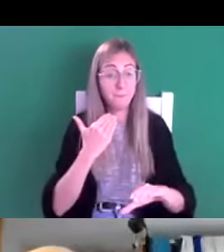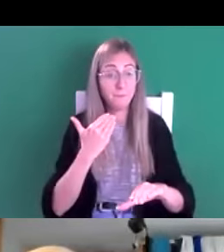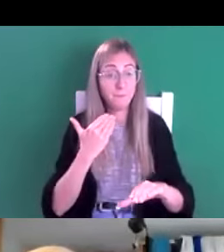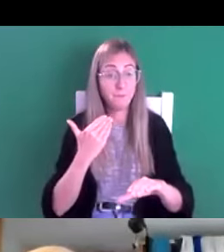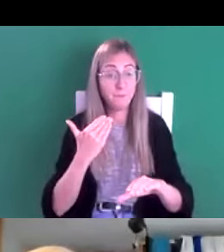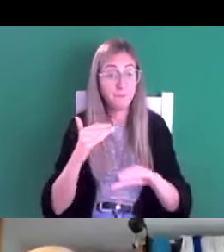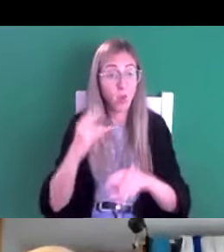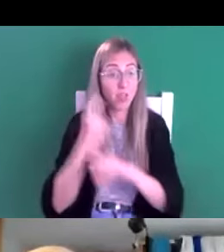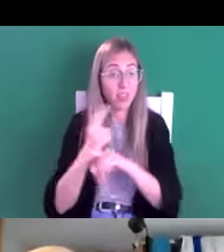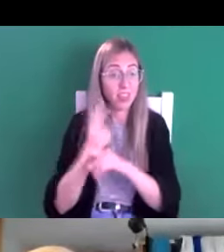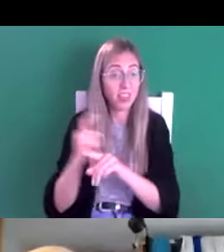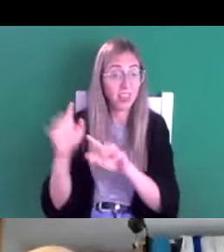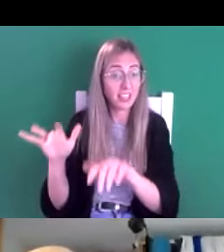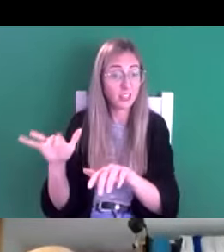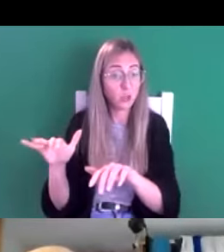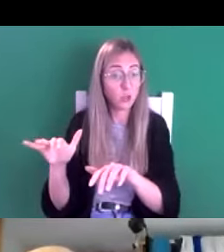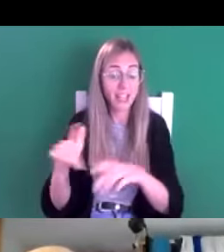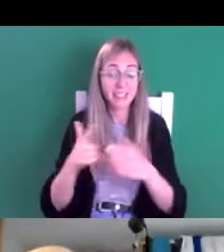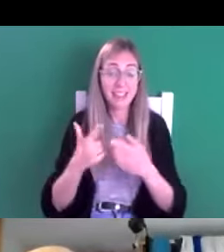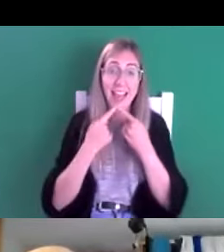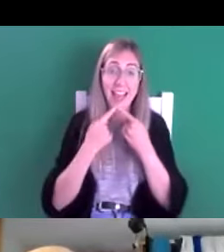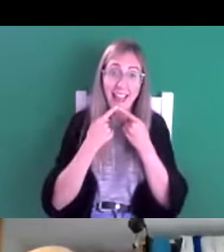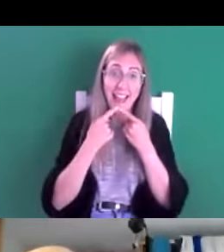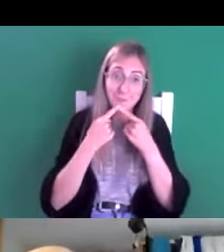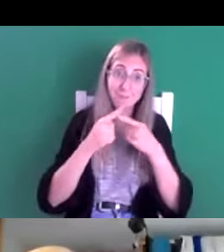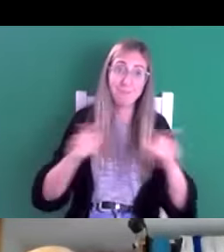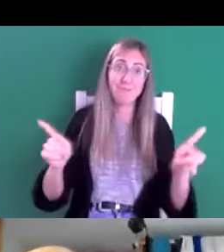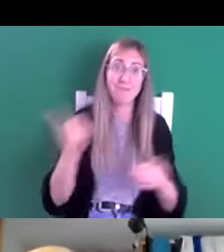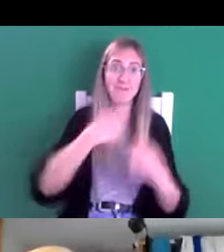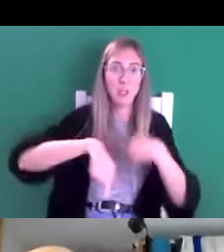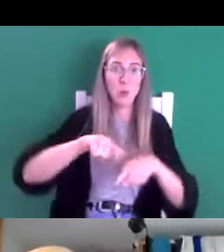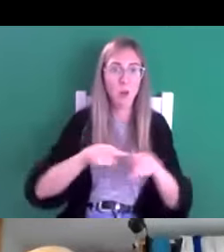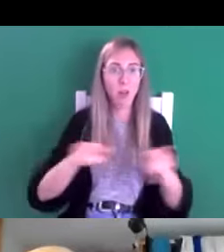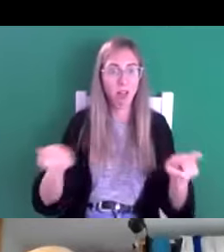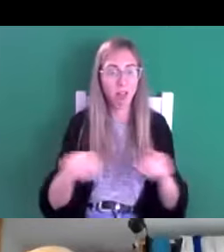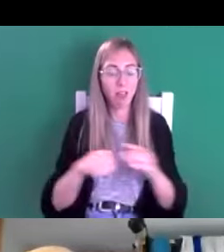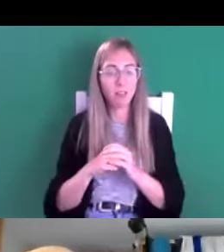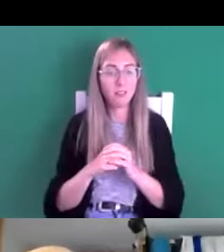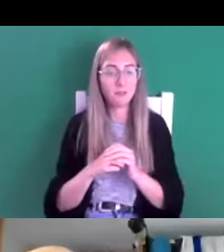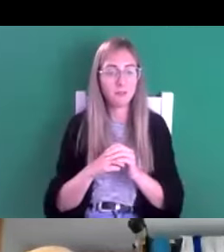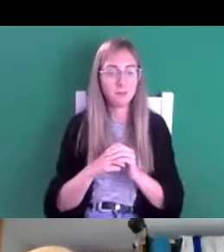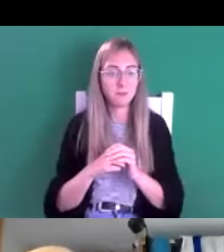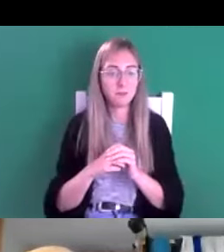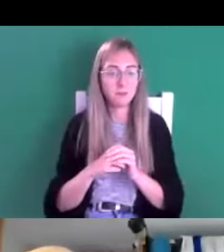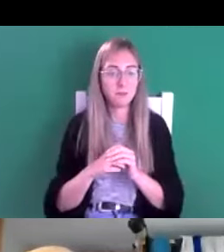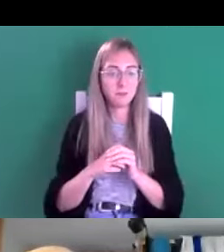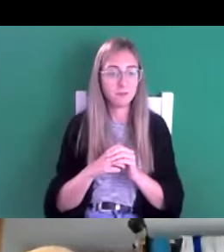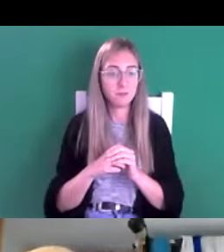go obscure i could send it out to everyone i could be i guess on your side thank you so next question